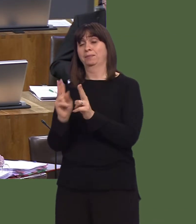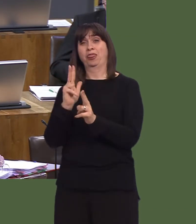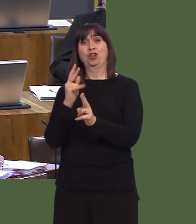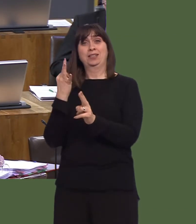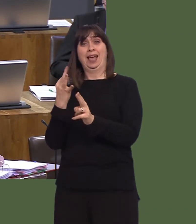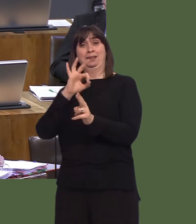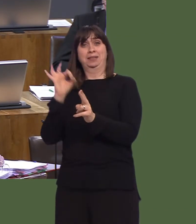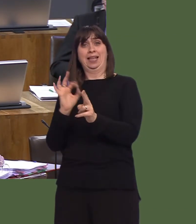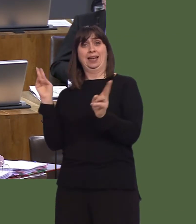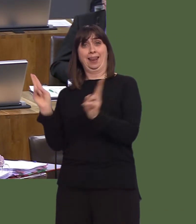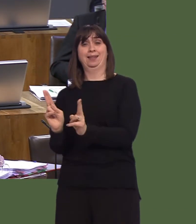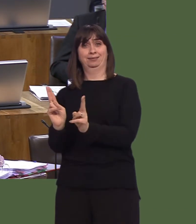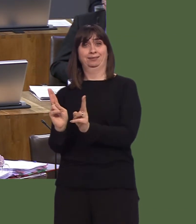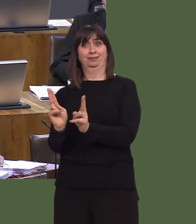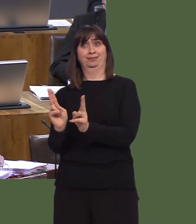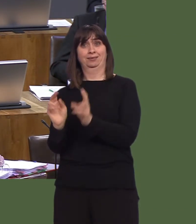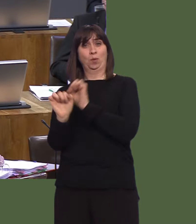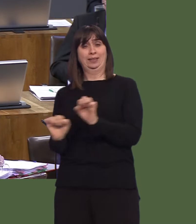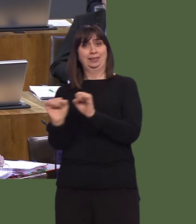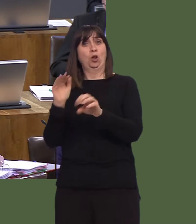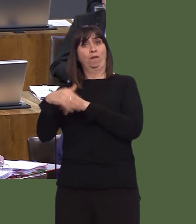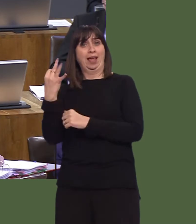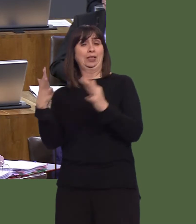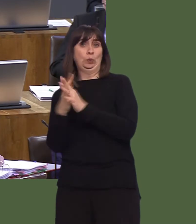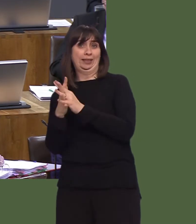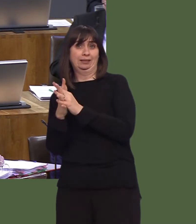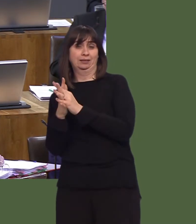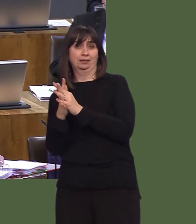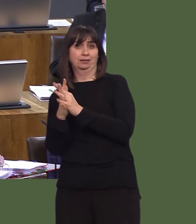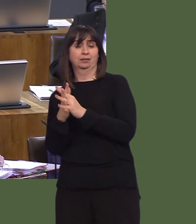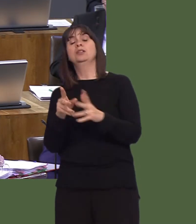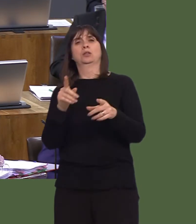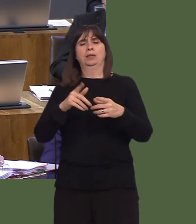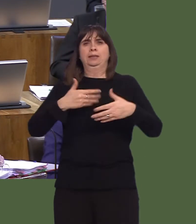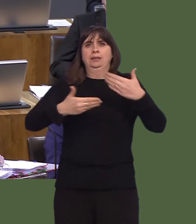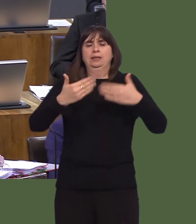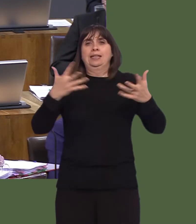We have invested heavily in diagnostic tests in order to get the waiting times down, and the figures are beginning to show that.